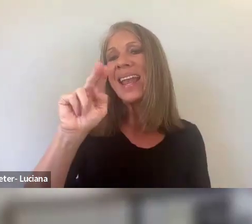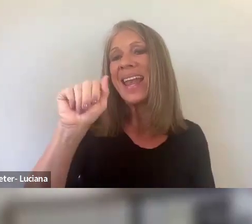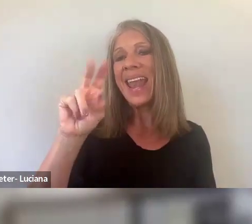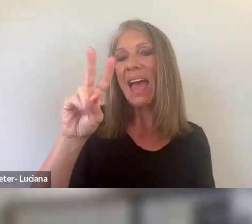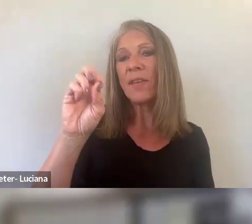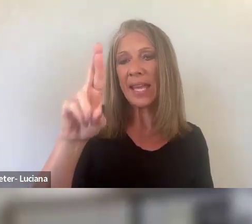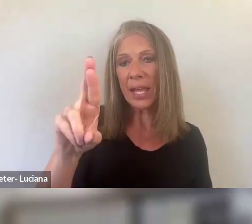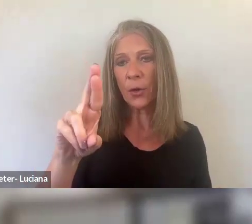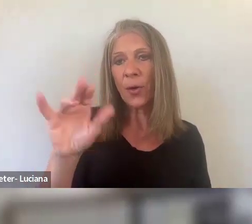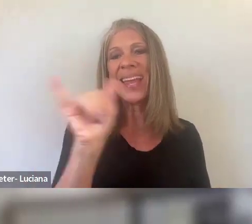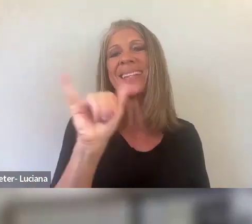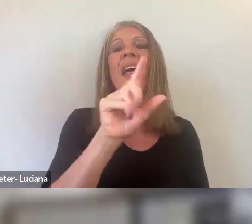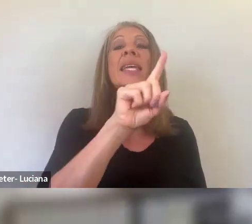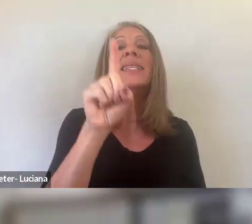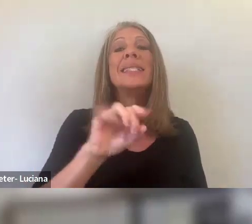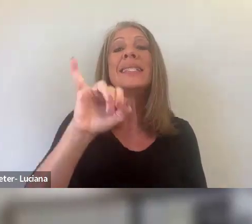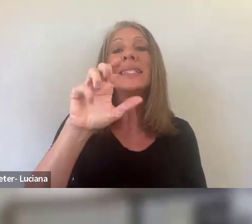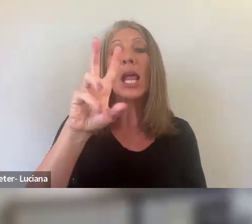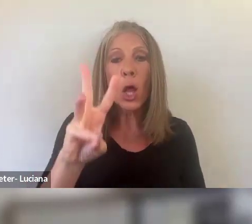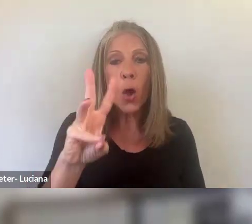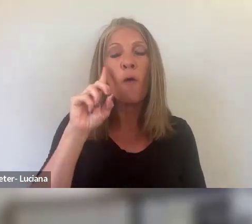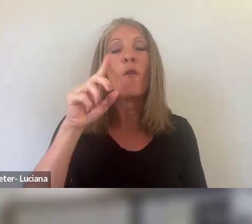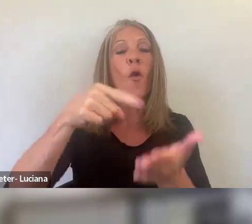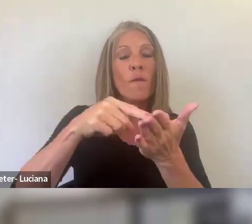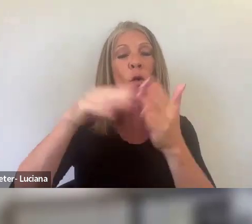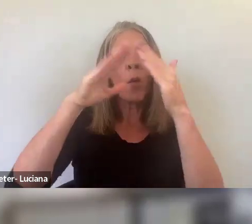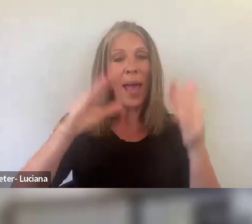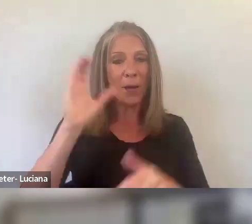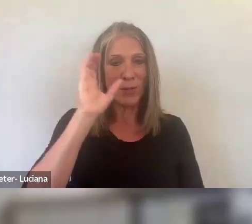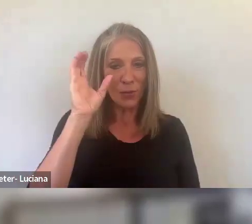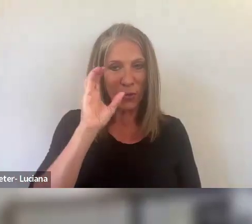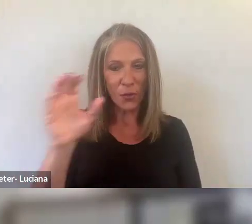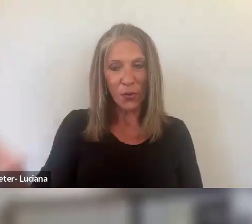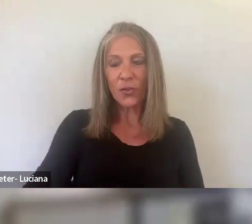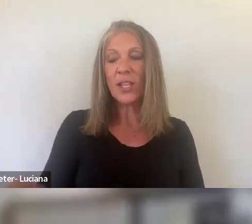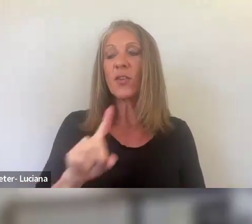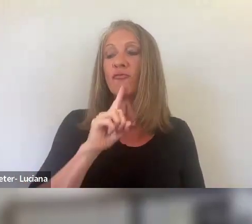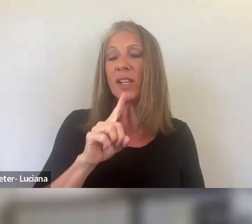basically like Zillow for affordable housing search, and it’s a really great resource,